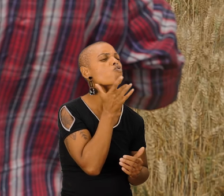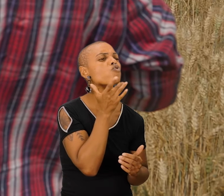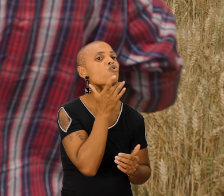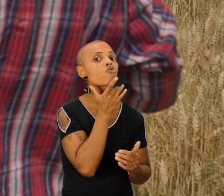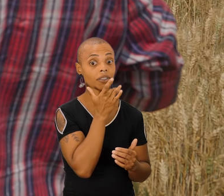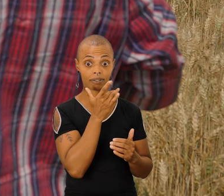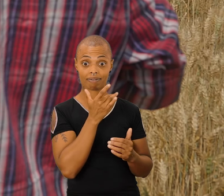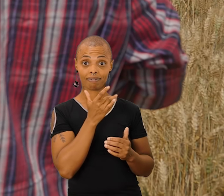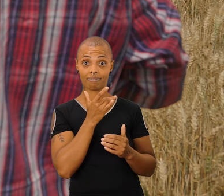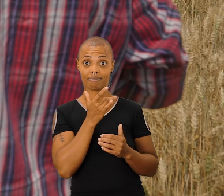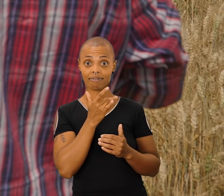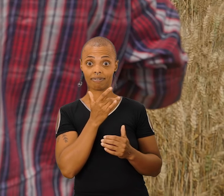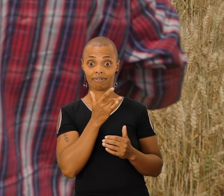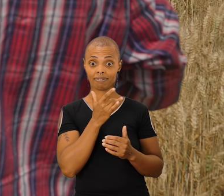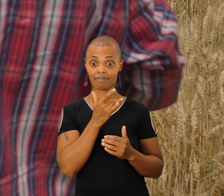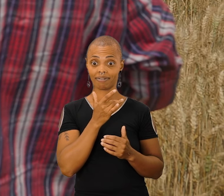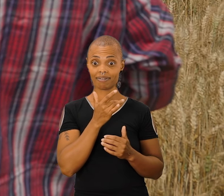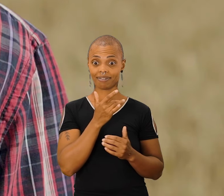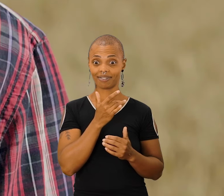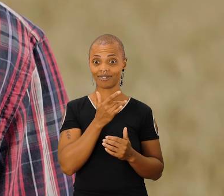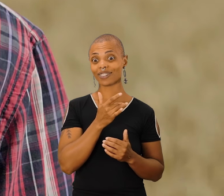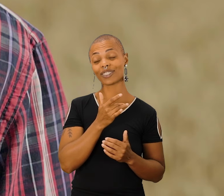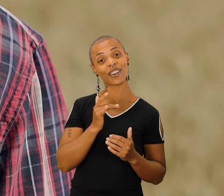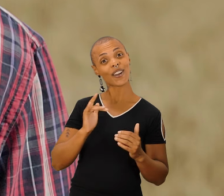[Chico] Wow, what a tasty little fruit! Ah!